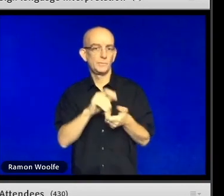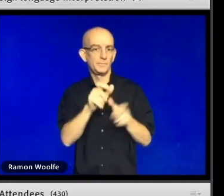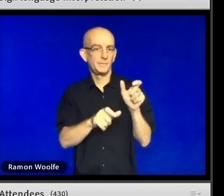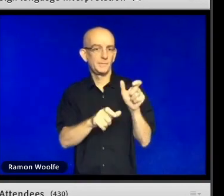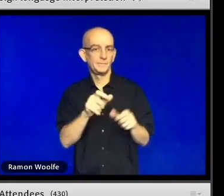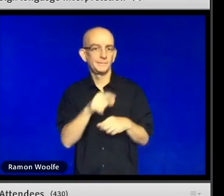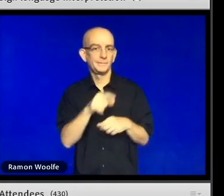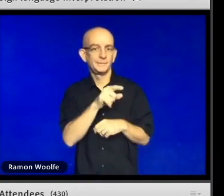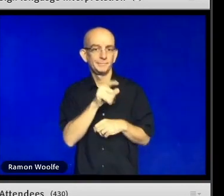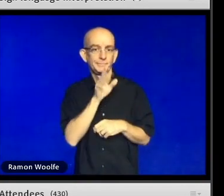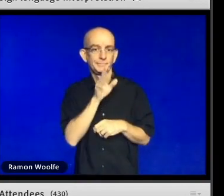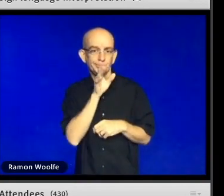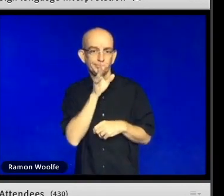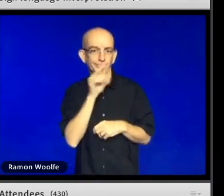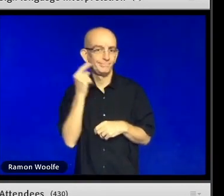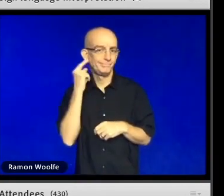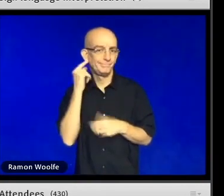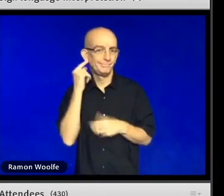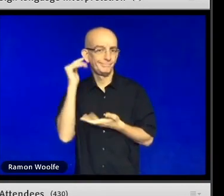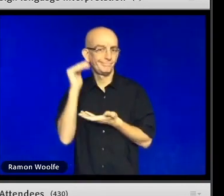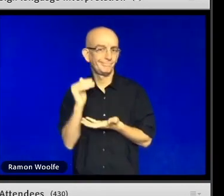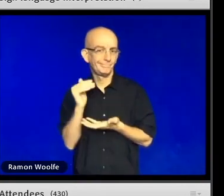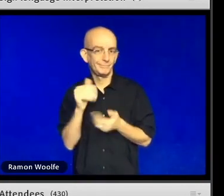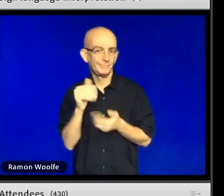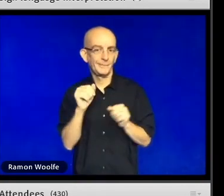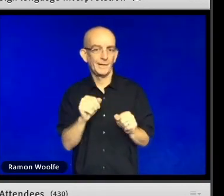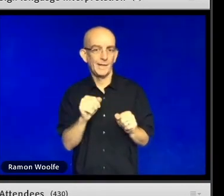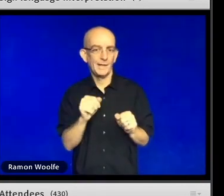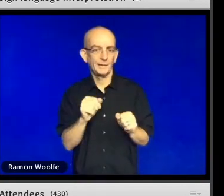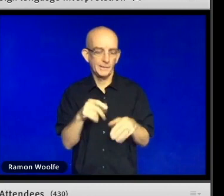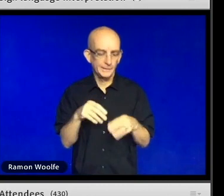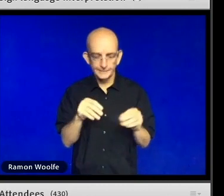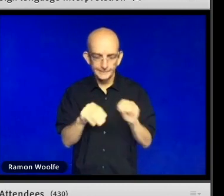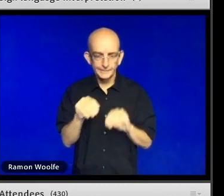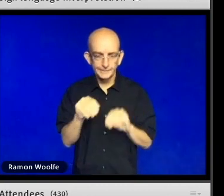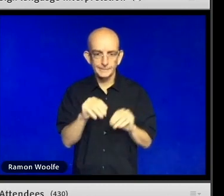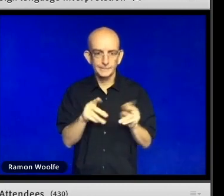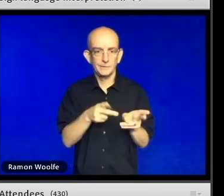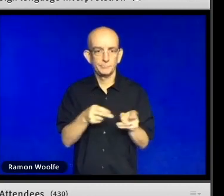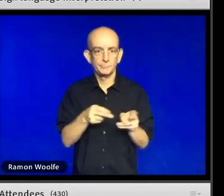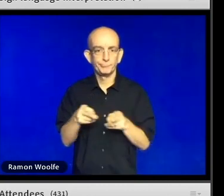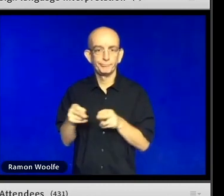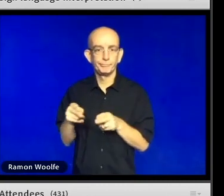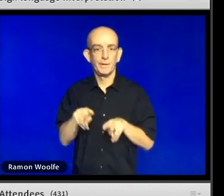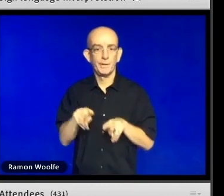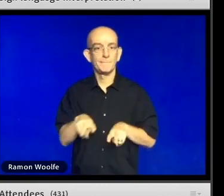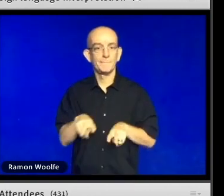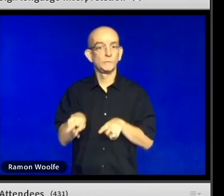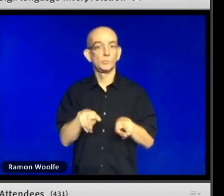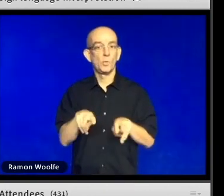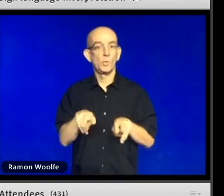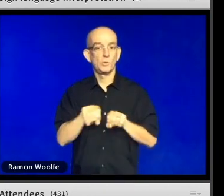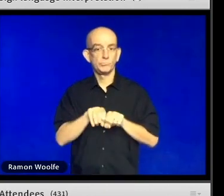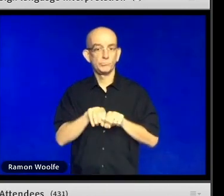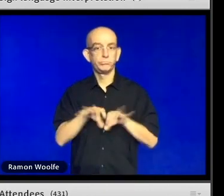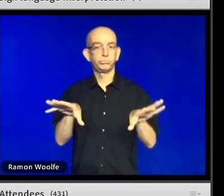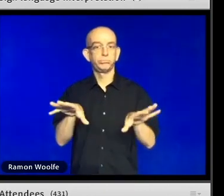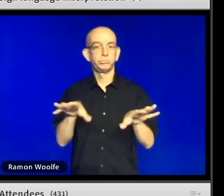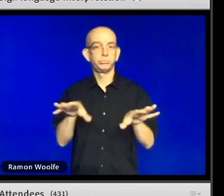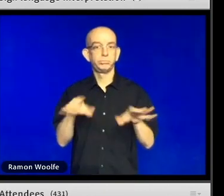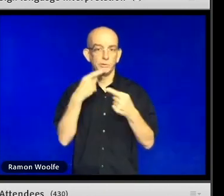at least we can share this on the national television, but also on social media platforms.